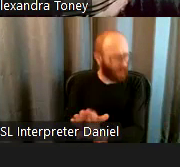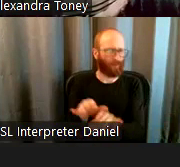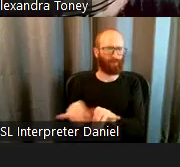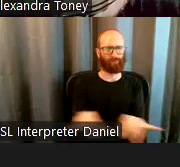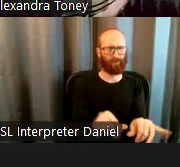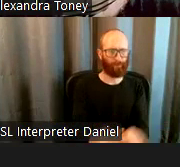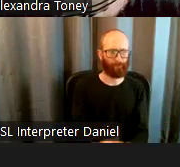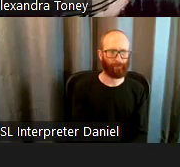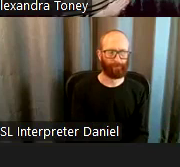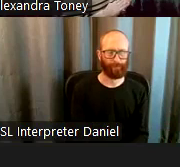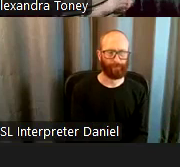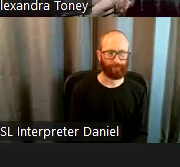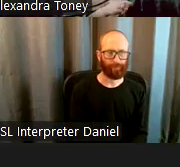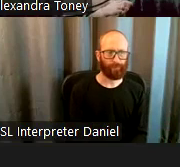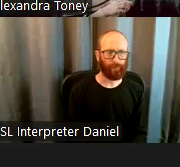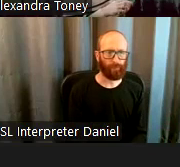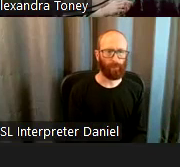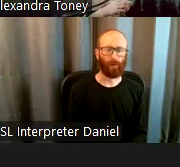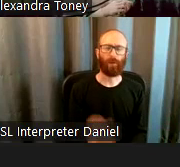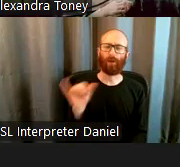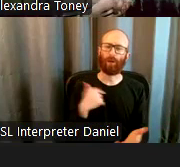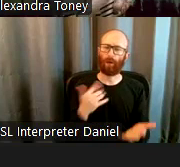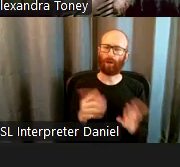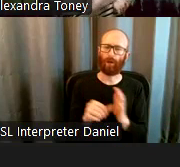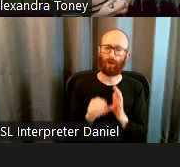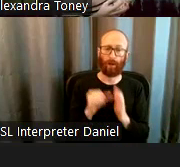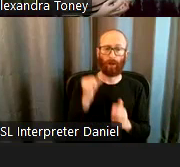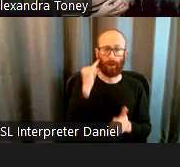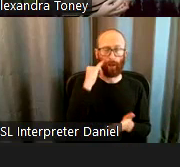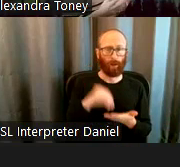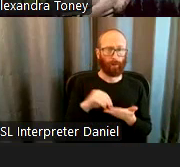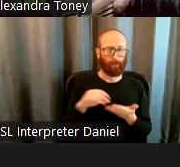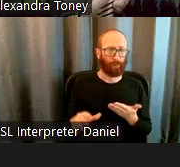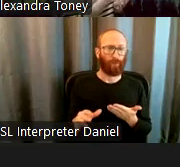I wanted to highlight is if students are in for example, a like resource room or a self-